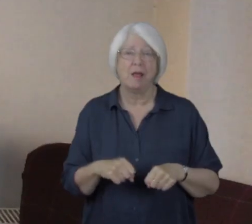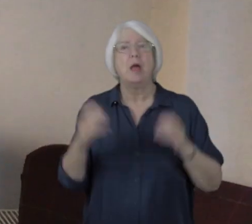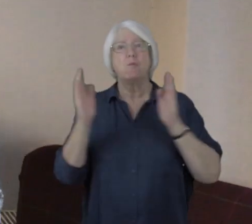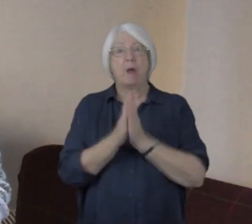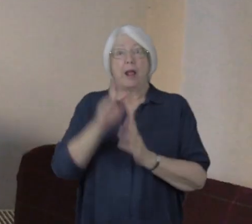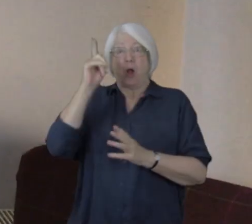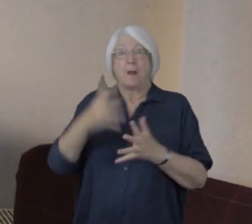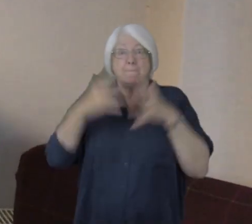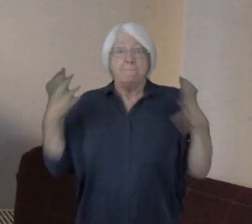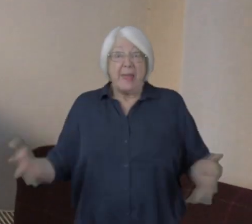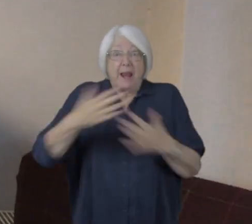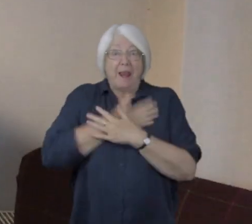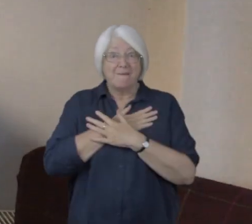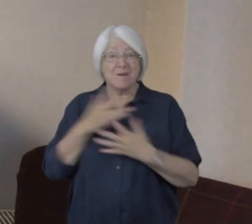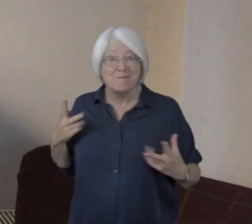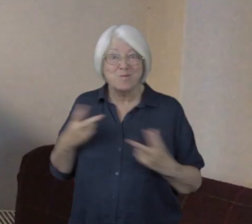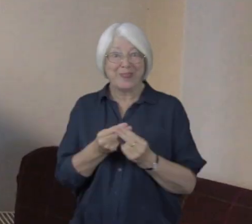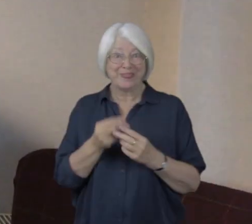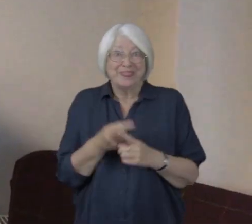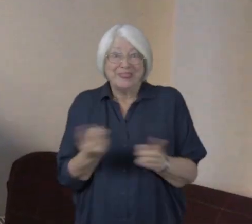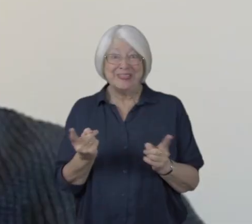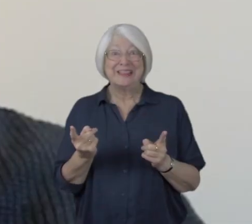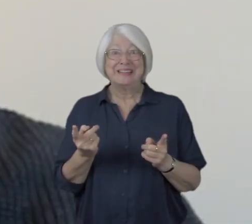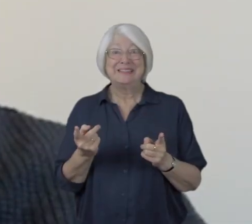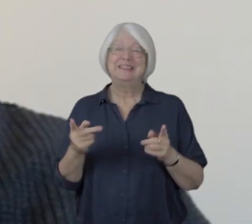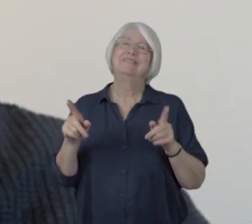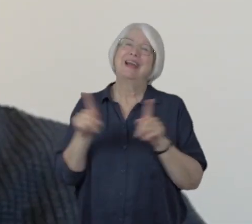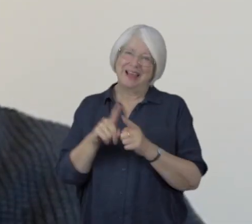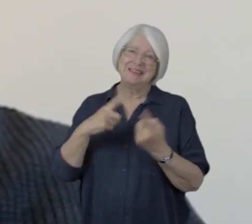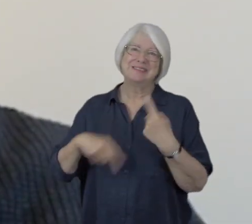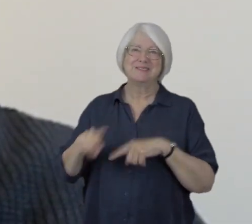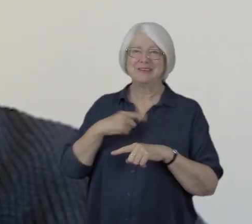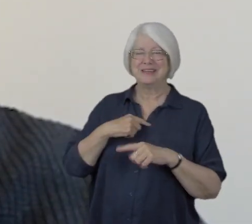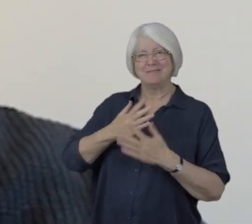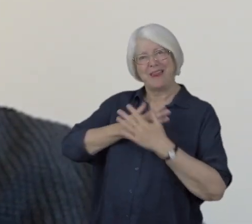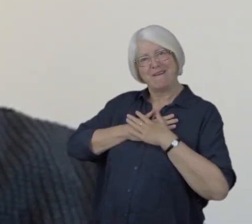even as we send our love too, on this different Father’s Day.